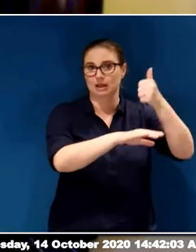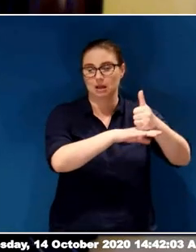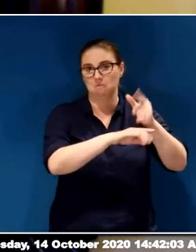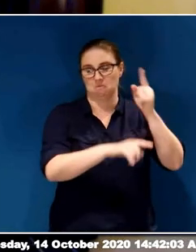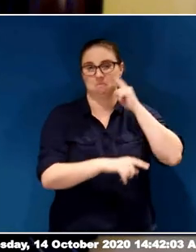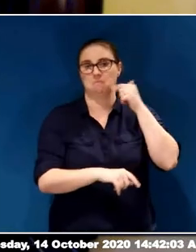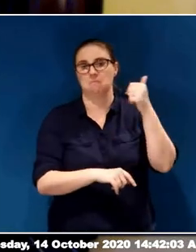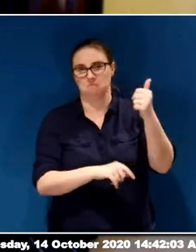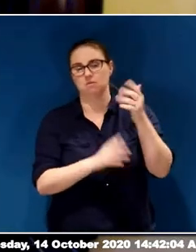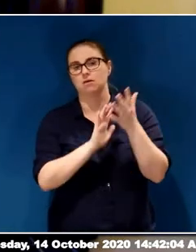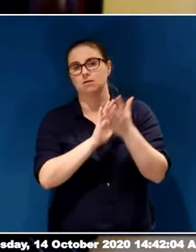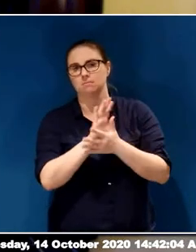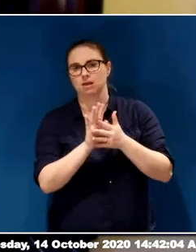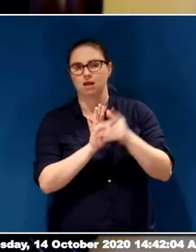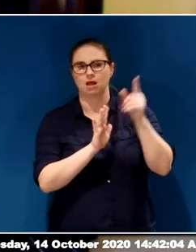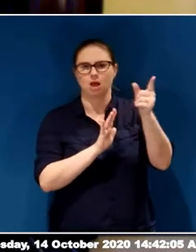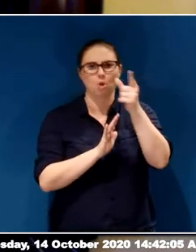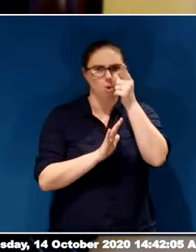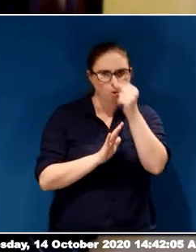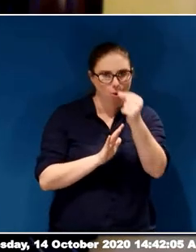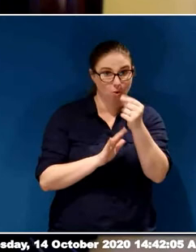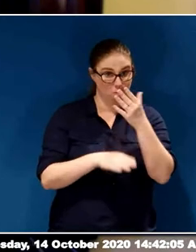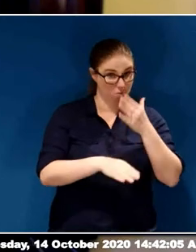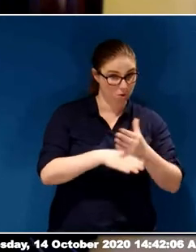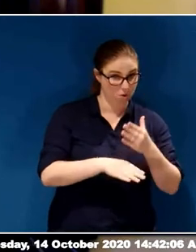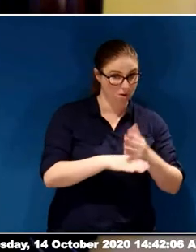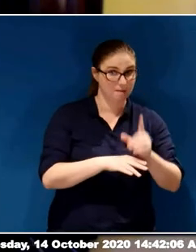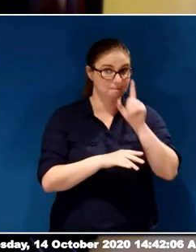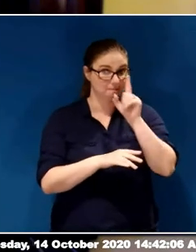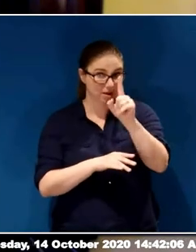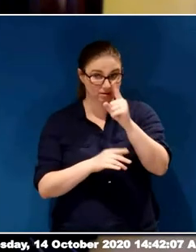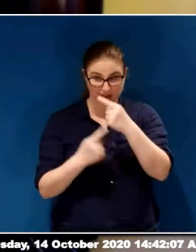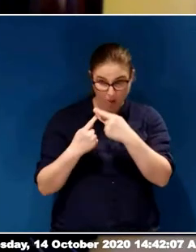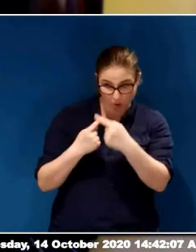One district that we visited, I think I mentioned before, had a large number of